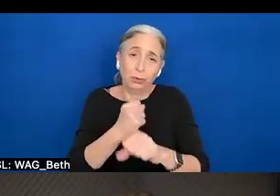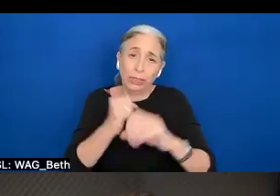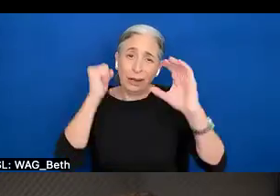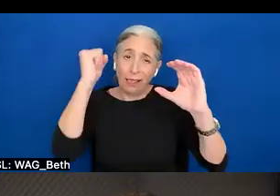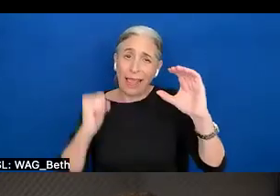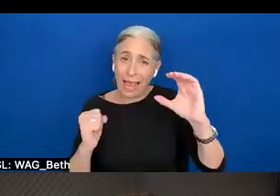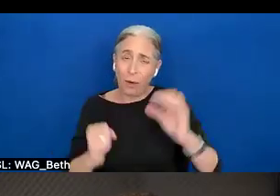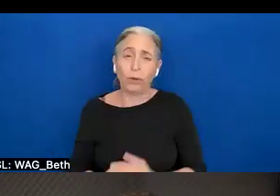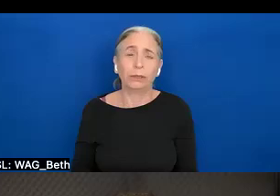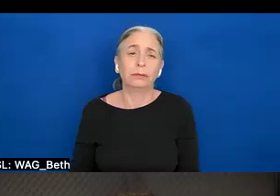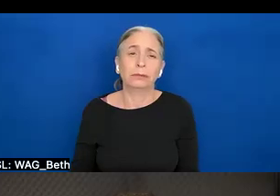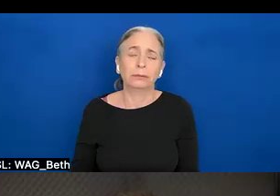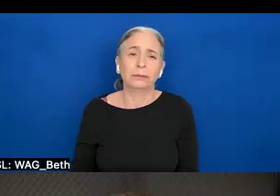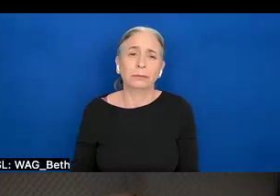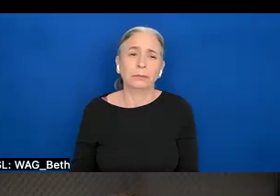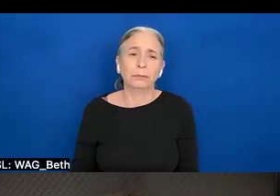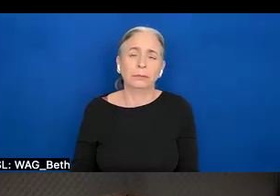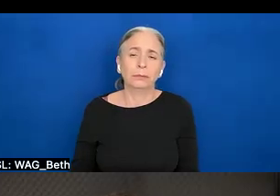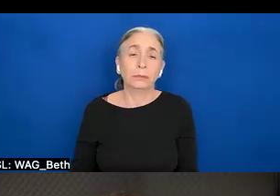you can creating layouts.